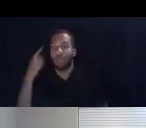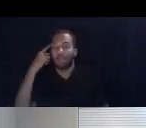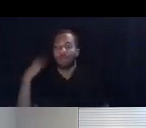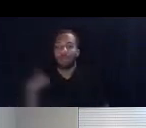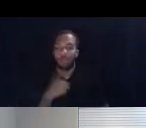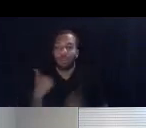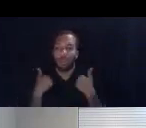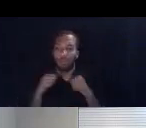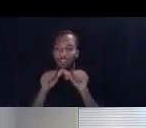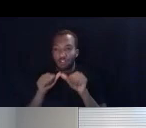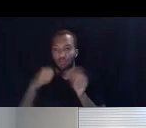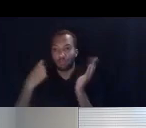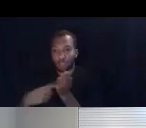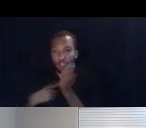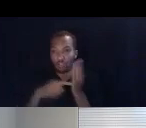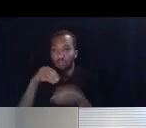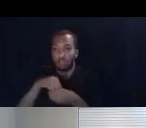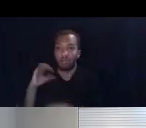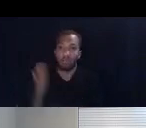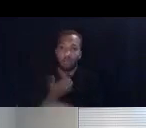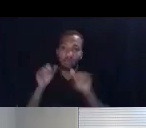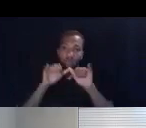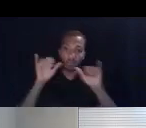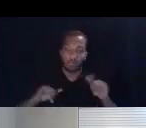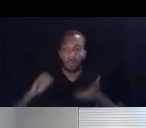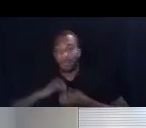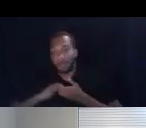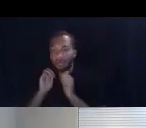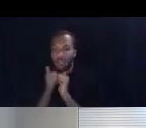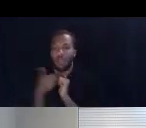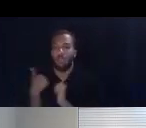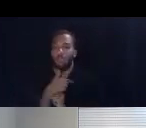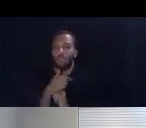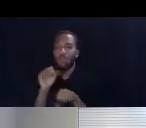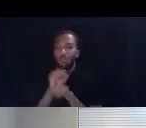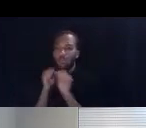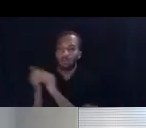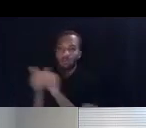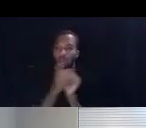within our systems and partners about, how do we work together on implementation strategies.